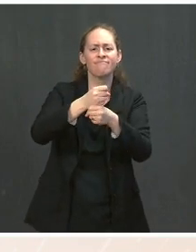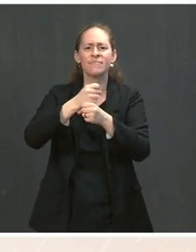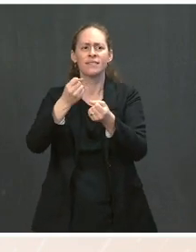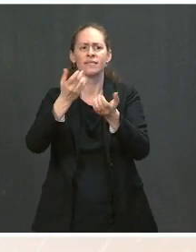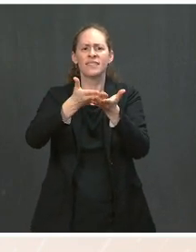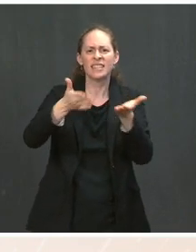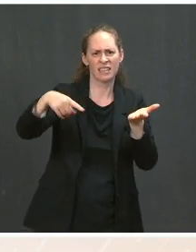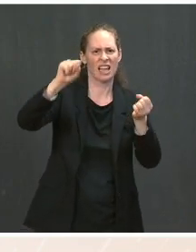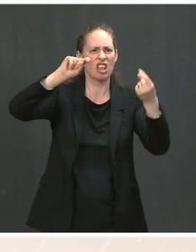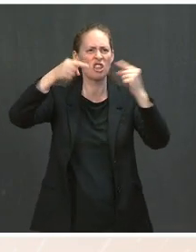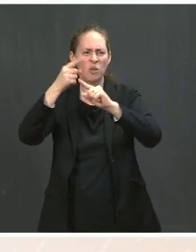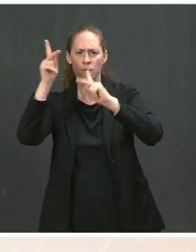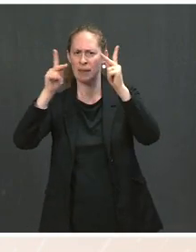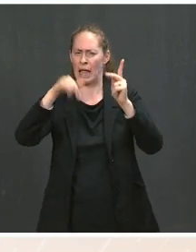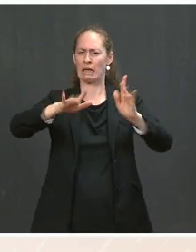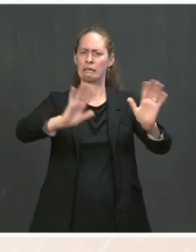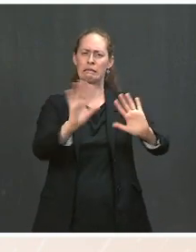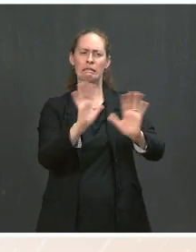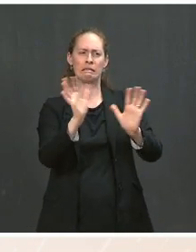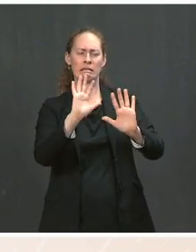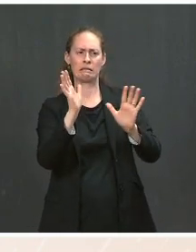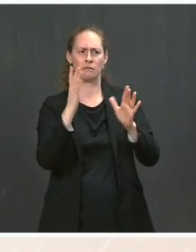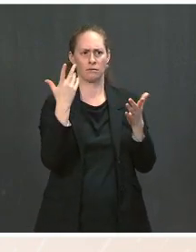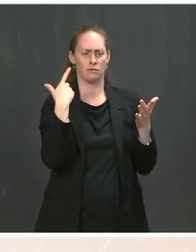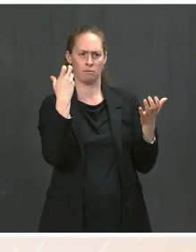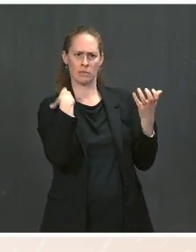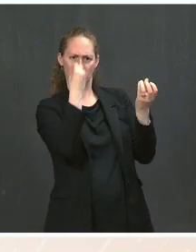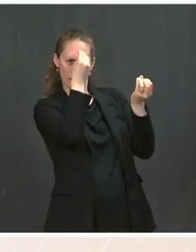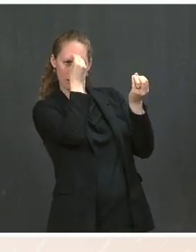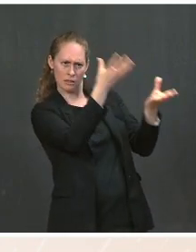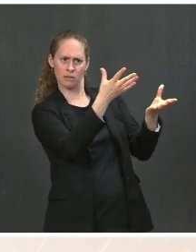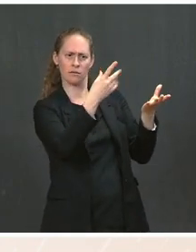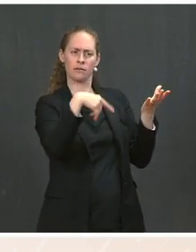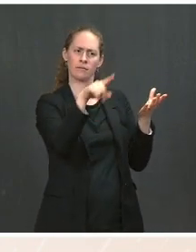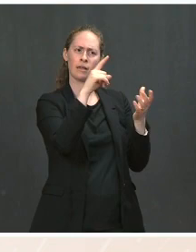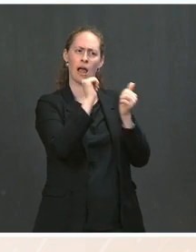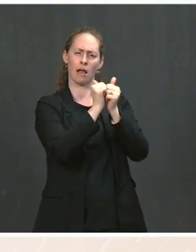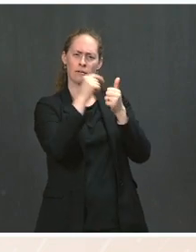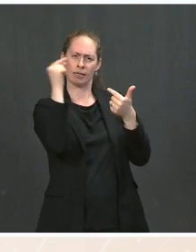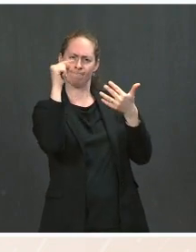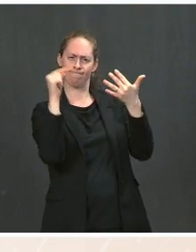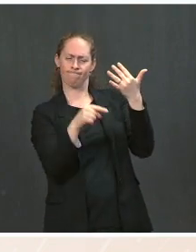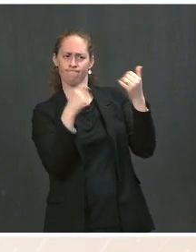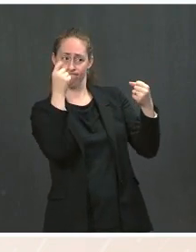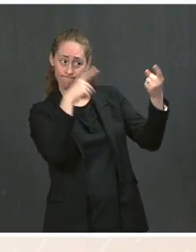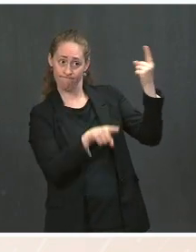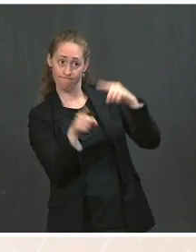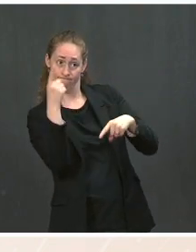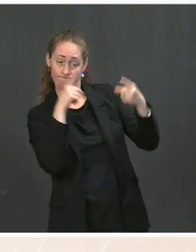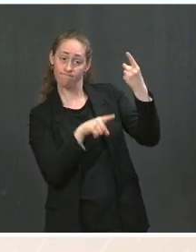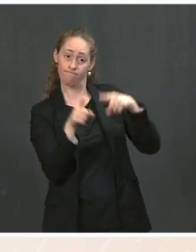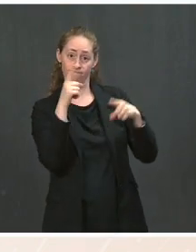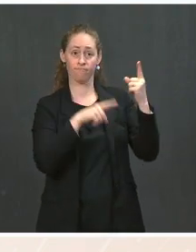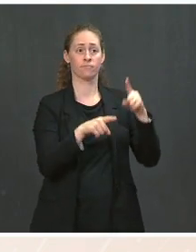gives an indication that we feel we can work together in areas where we agree and continue to make clear areas